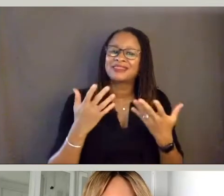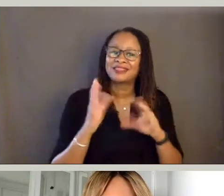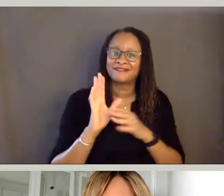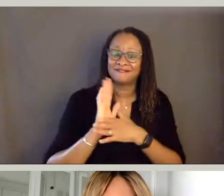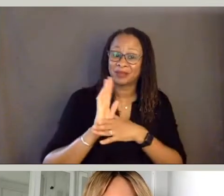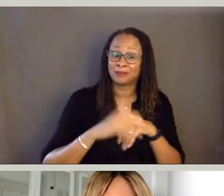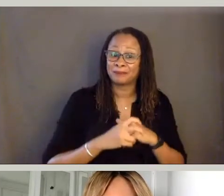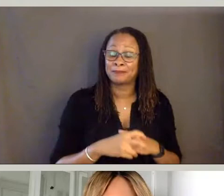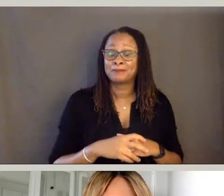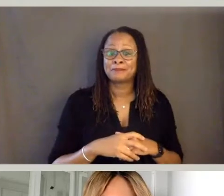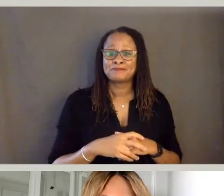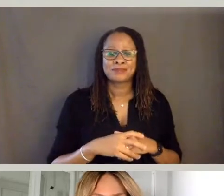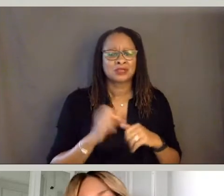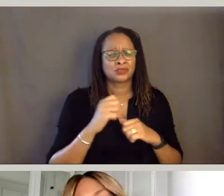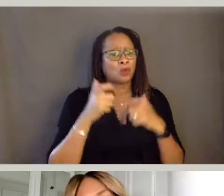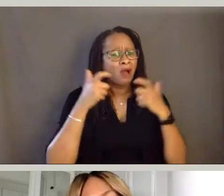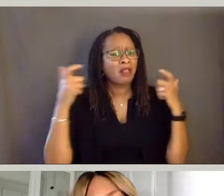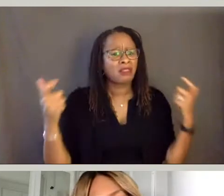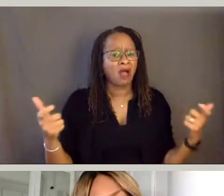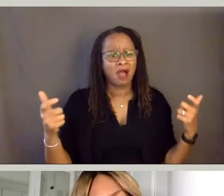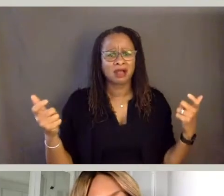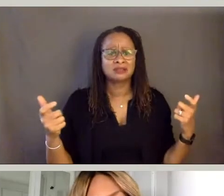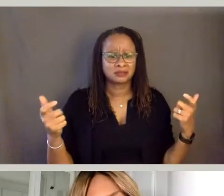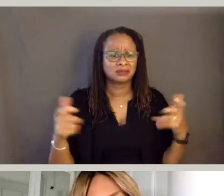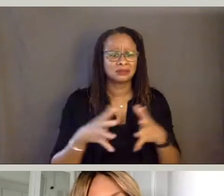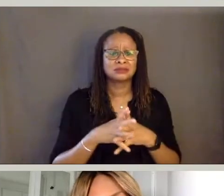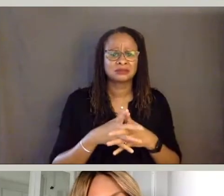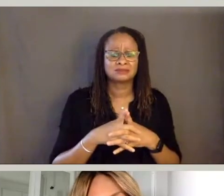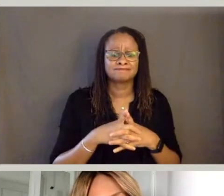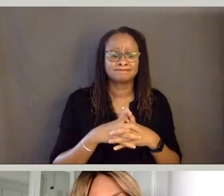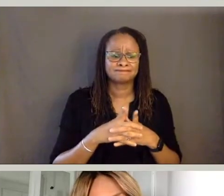So, there's a lot of cultural tourism, right,